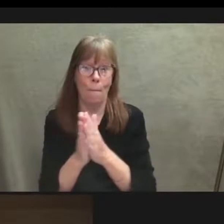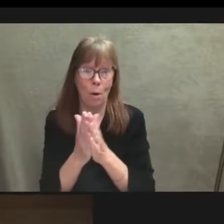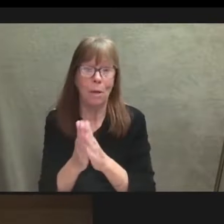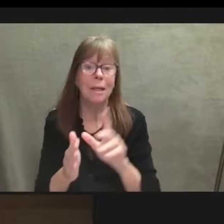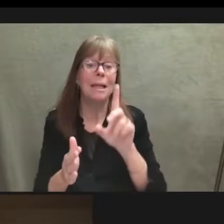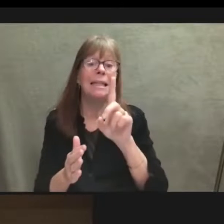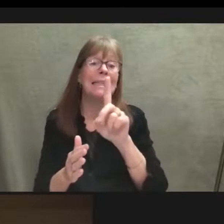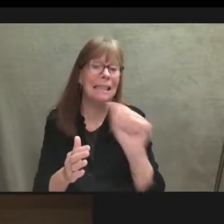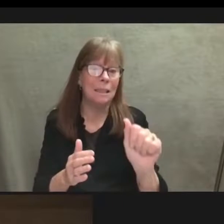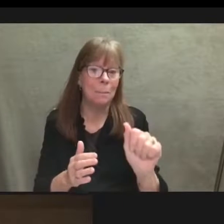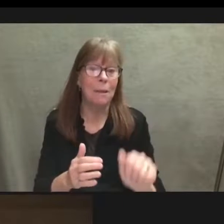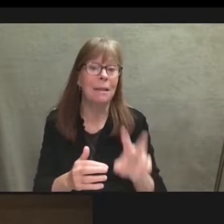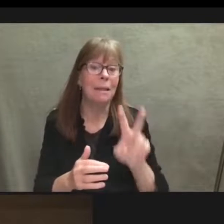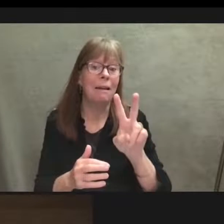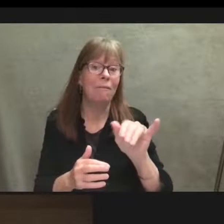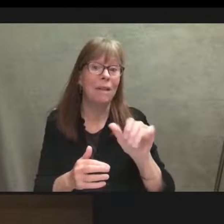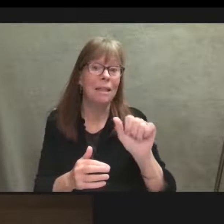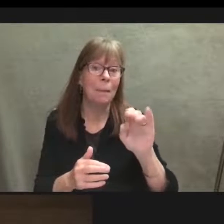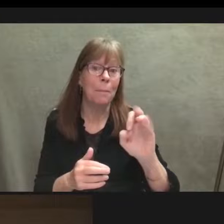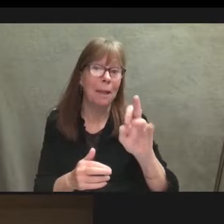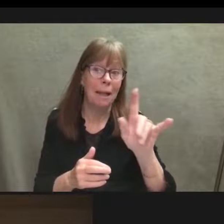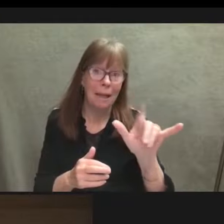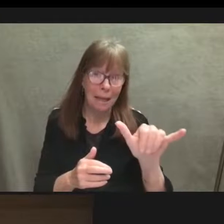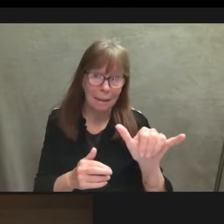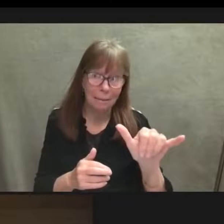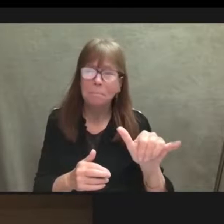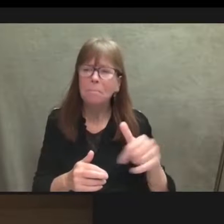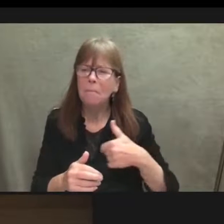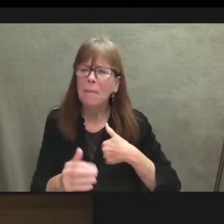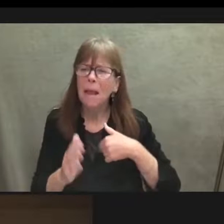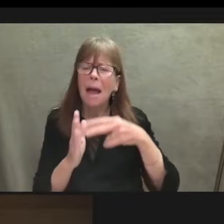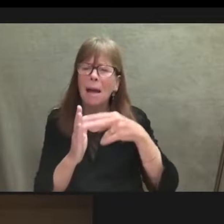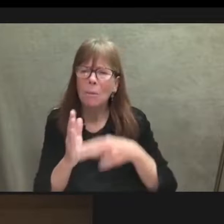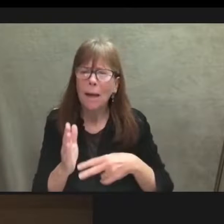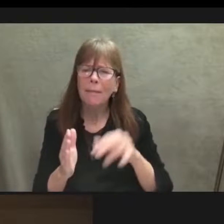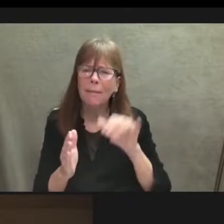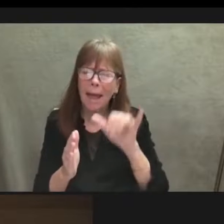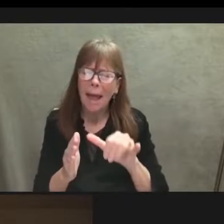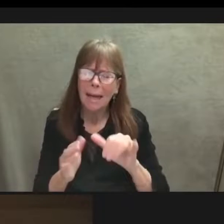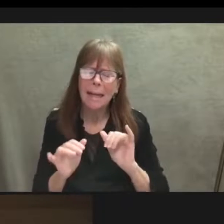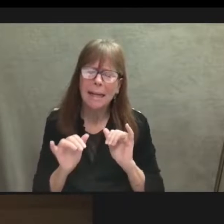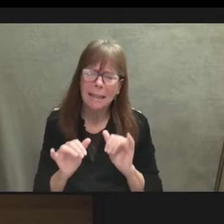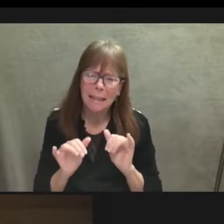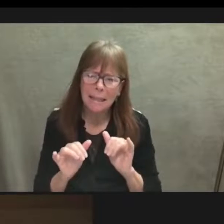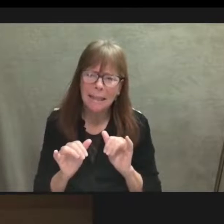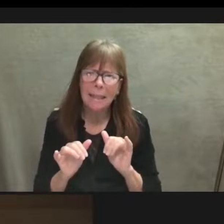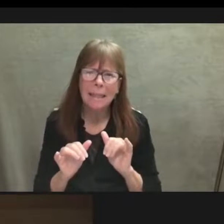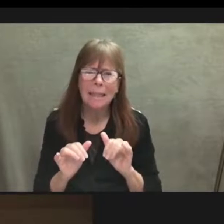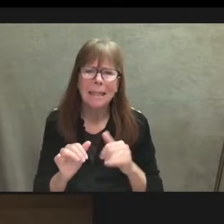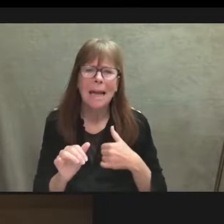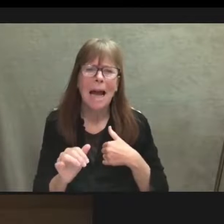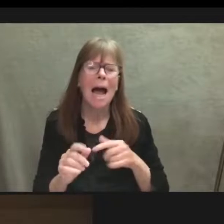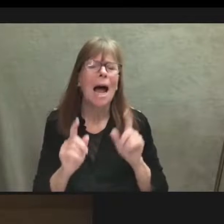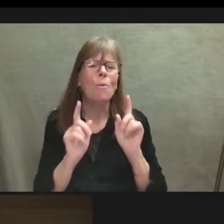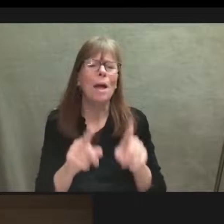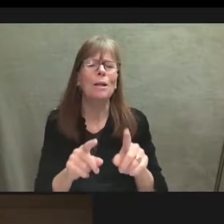And after I read some of that, I went to the Primer from “Sins Invalid” that’s called "Skin,